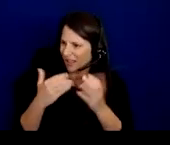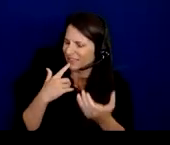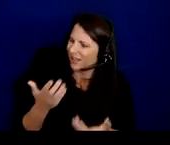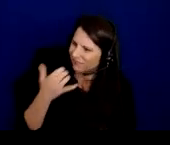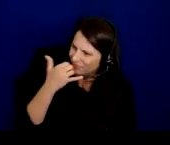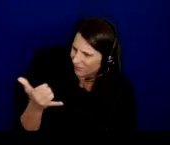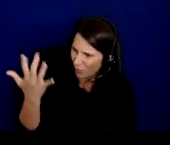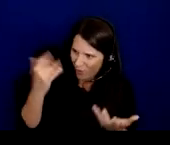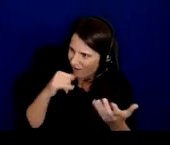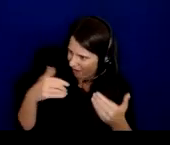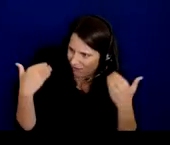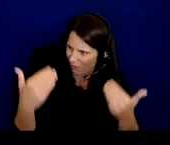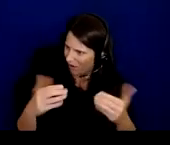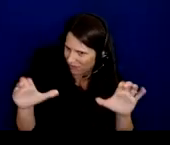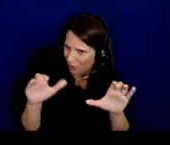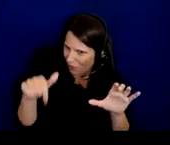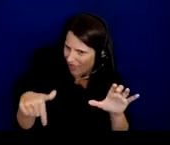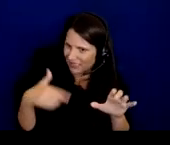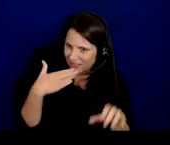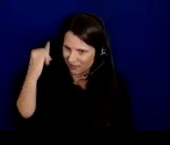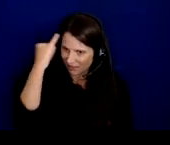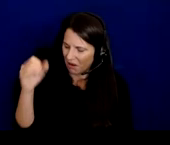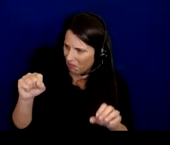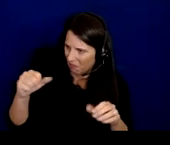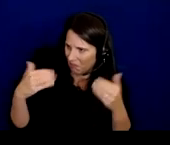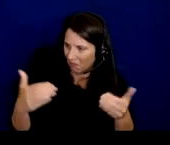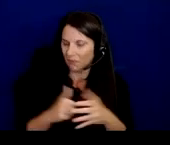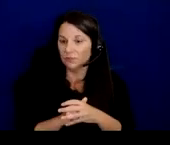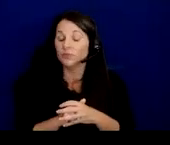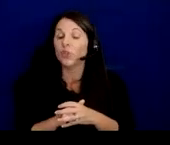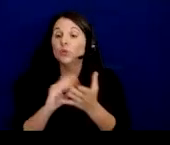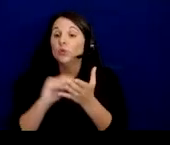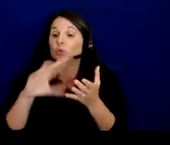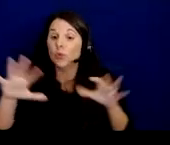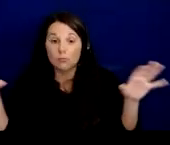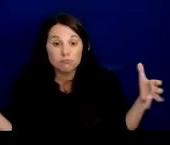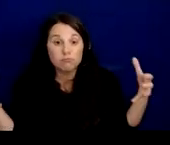Why can't why can't we get this done? So the students got together and I acted